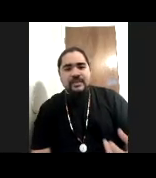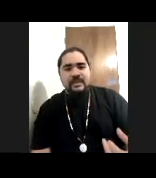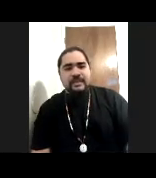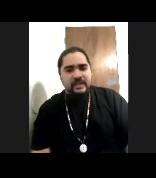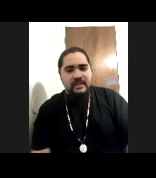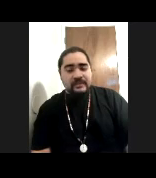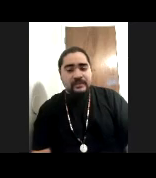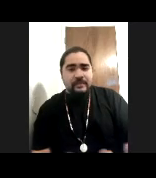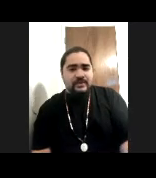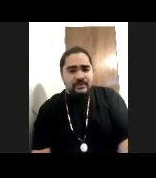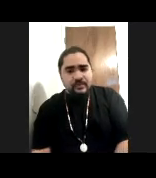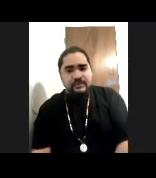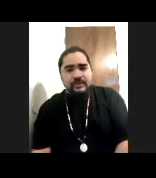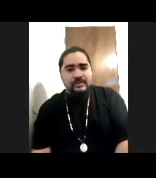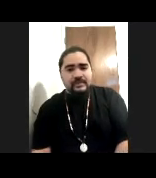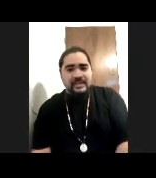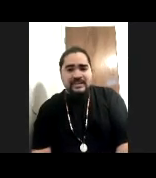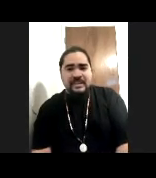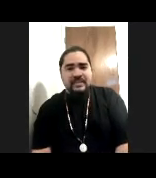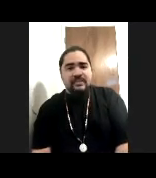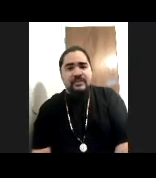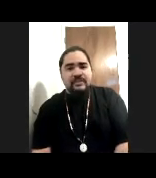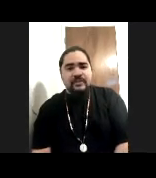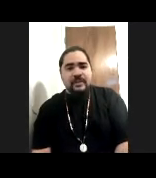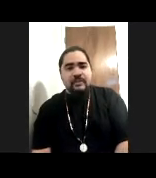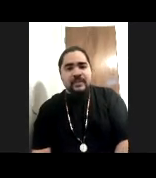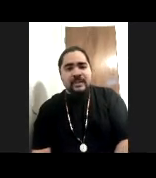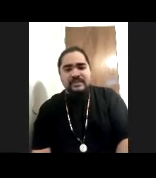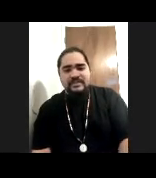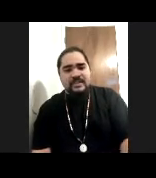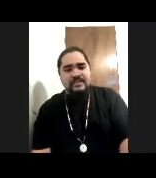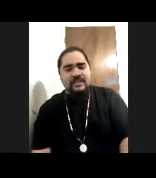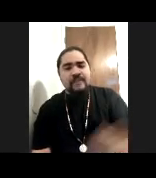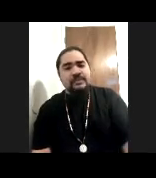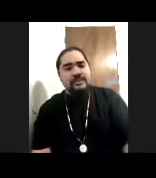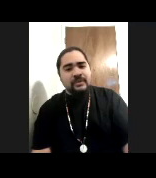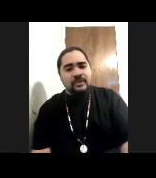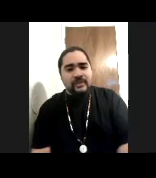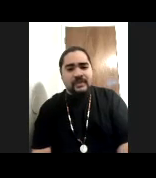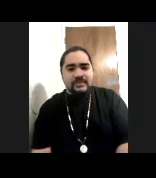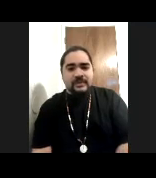in my life as my parents divorced when I was like a teenager. And so they were like disconnected and off doing their own thing. So